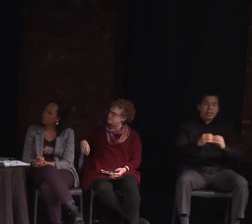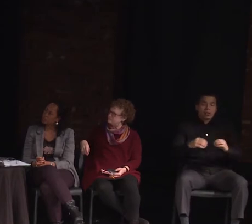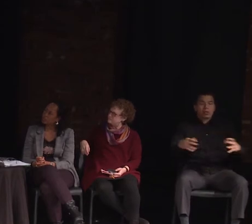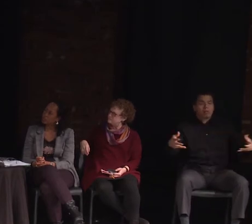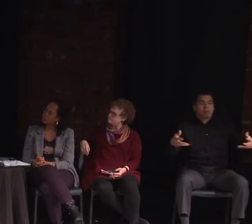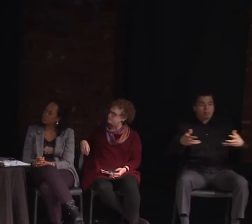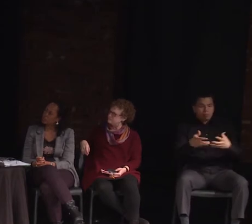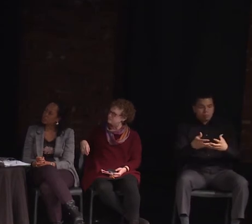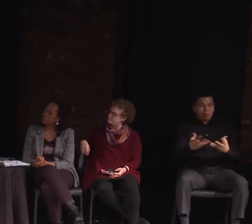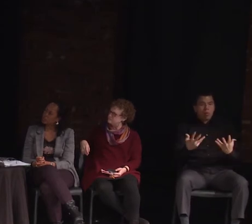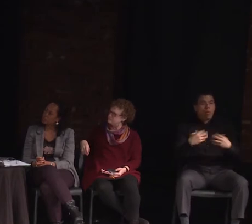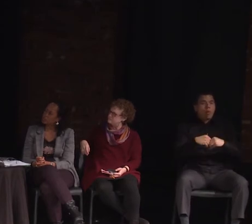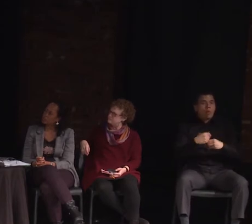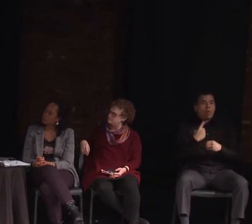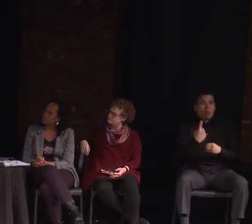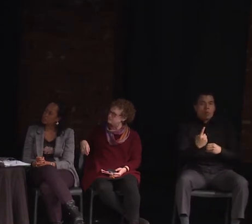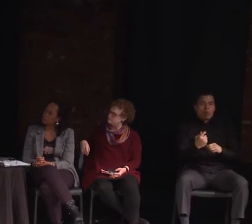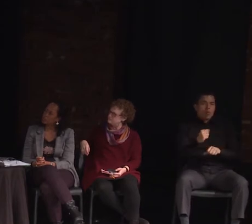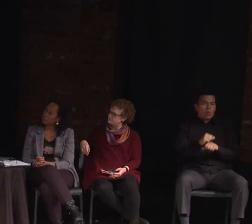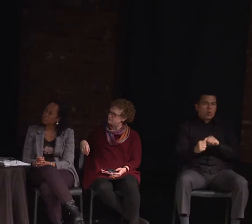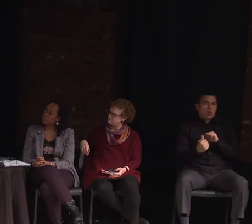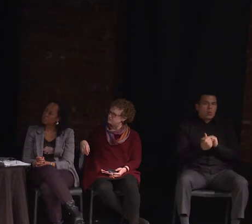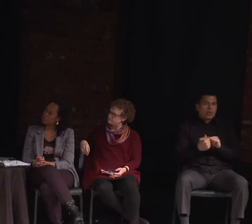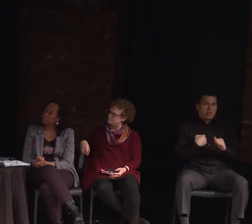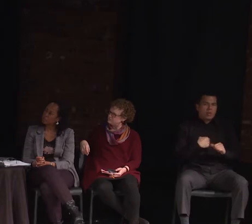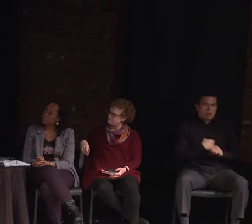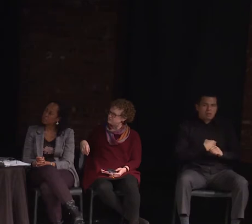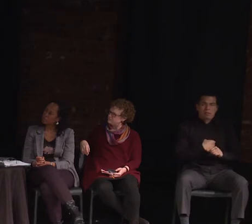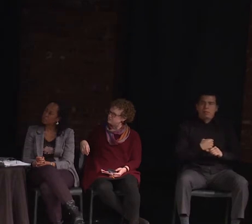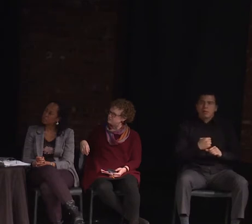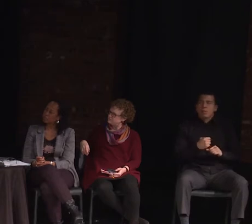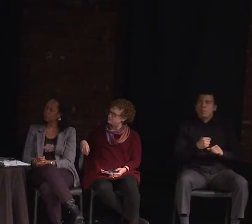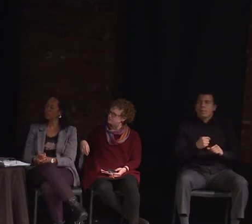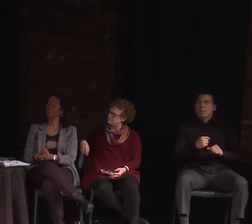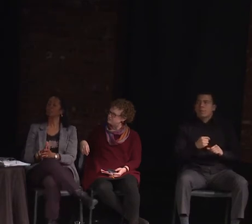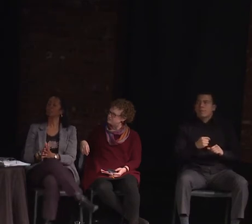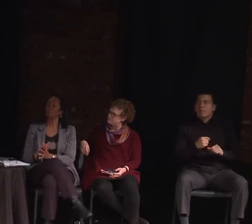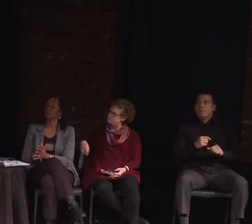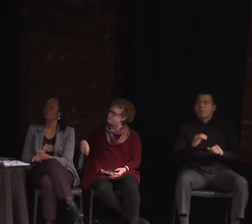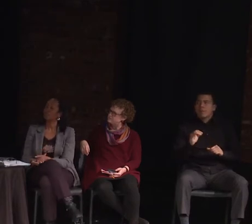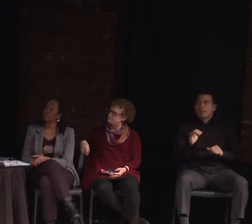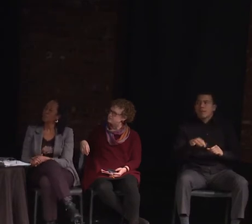and the New York Foundation to work with us. I think it was-- the election was in November.